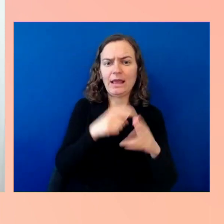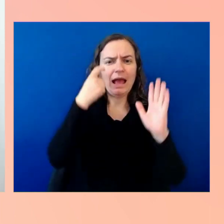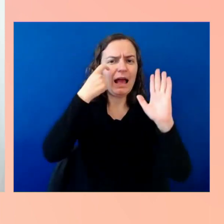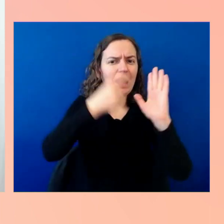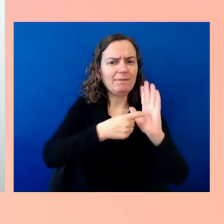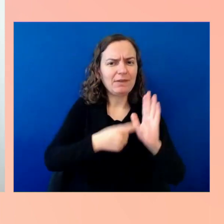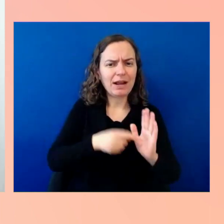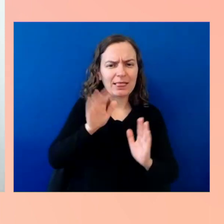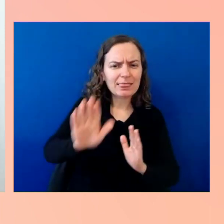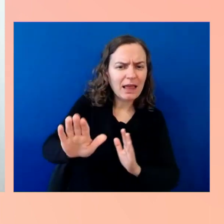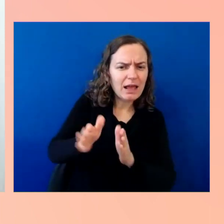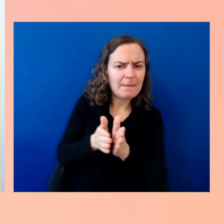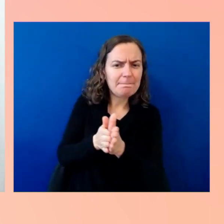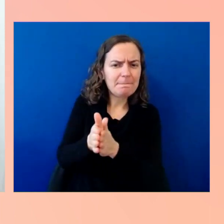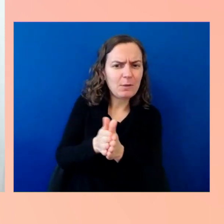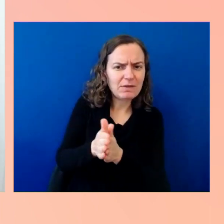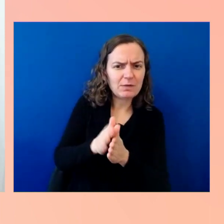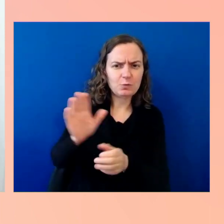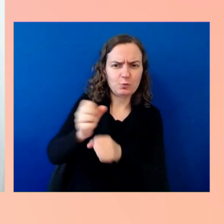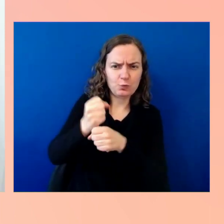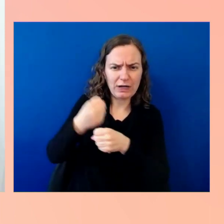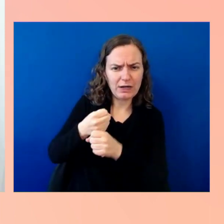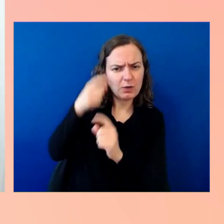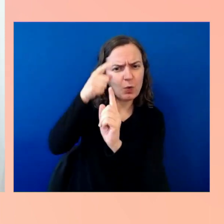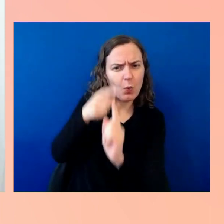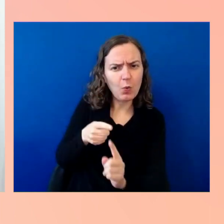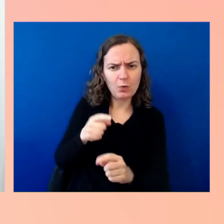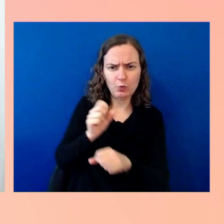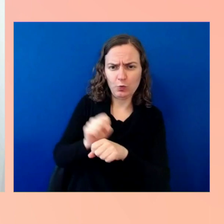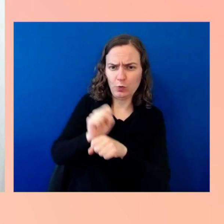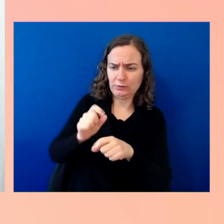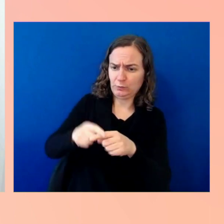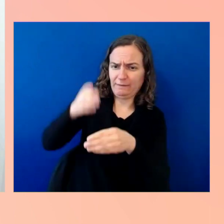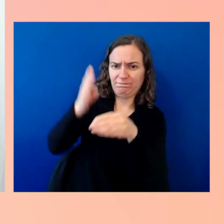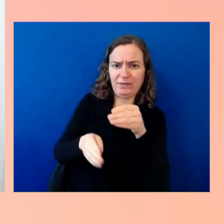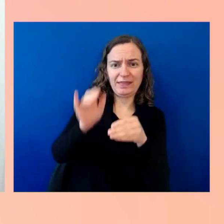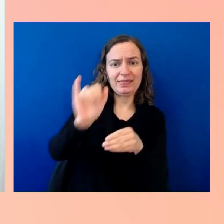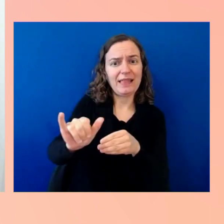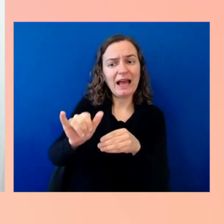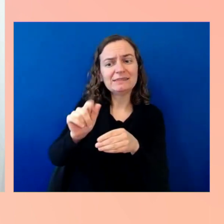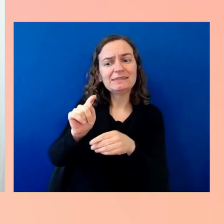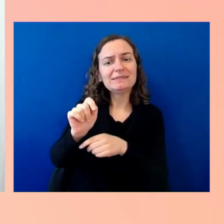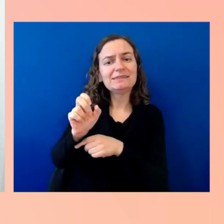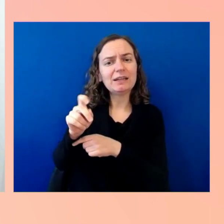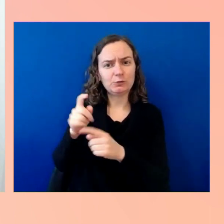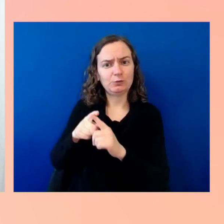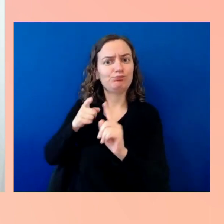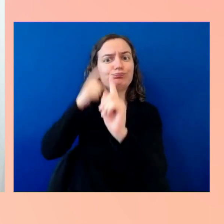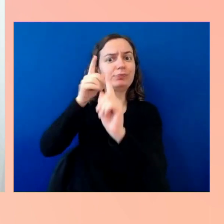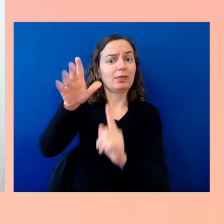goals and tasks to complete those goals. The second, identify the cognitive demands